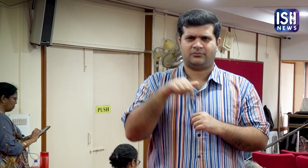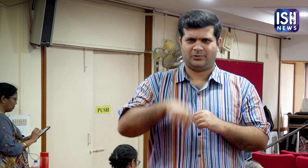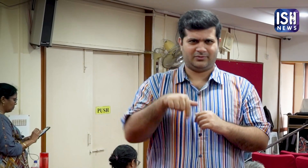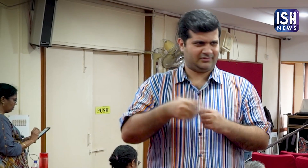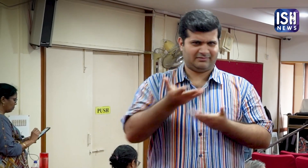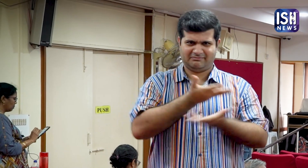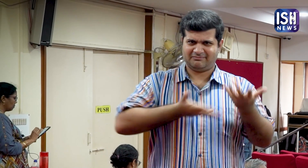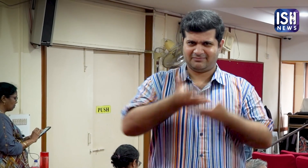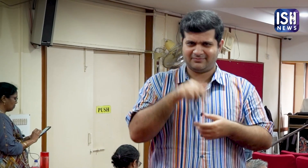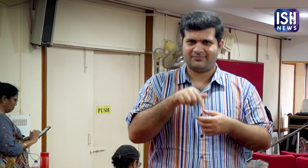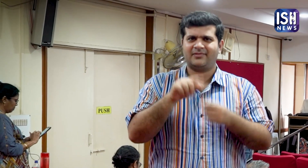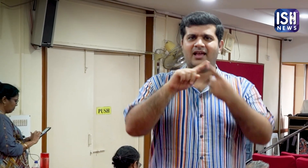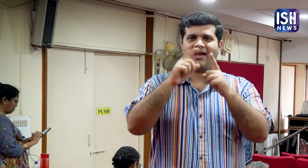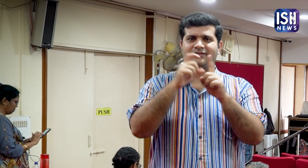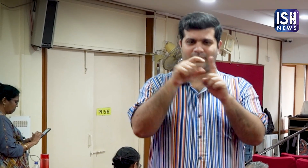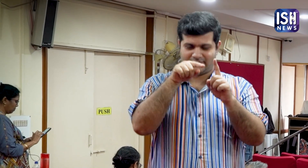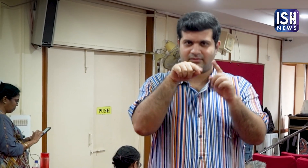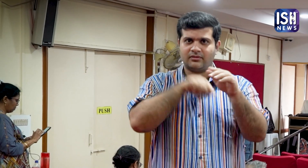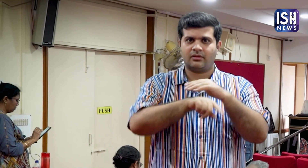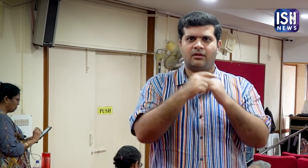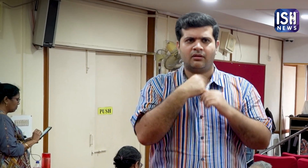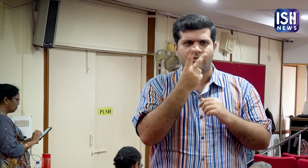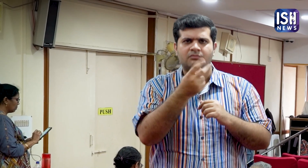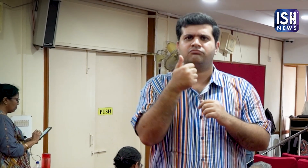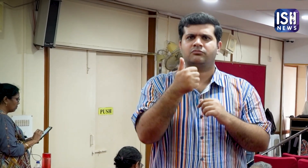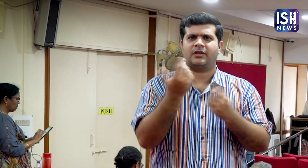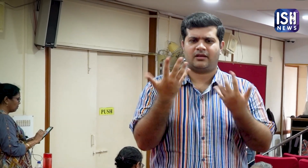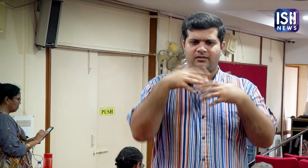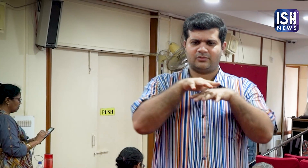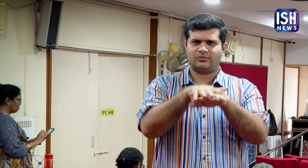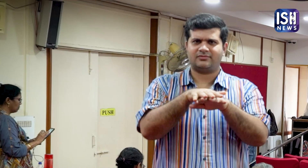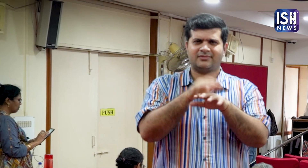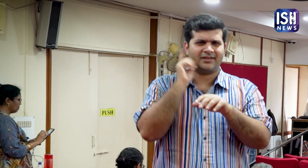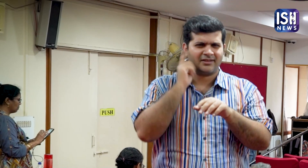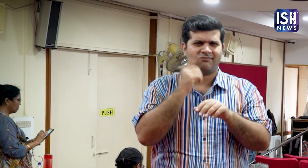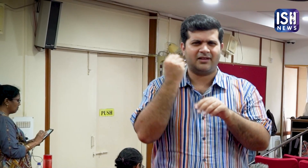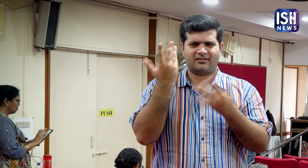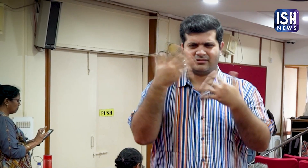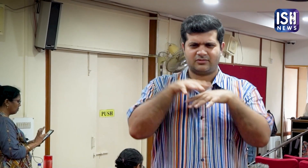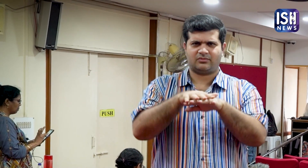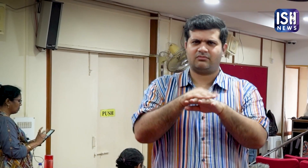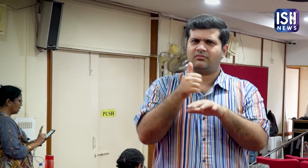In today's discussion related to the 'Education' topic, there was an interesting topic about inclusive education for Deaf and hearing.